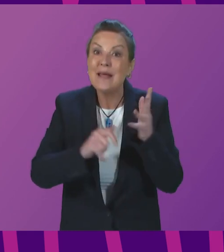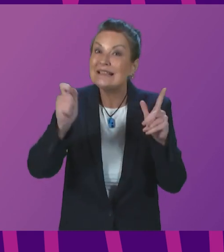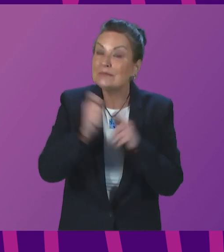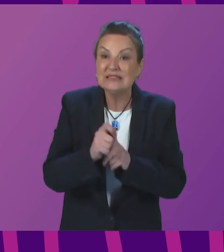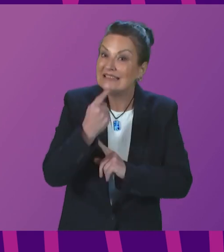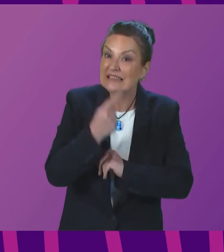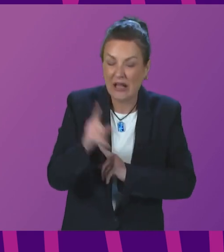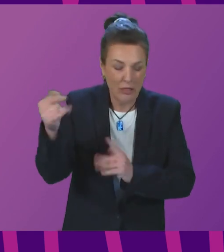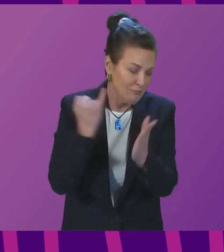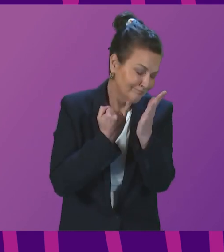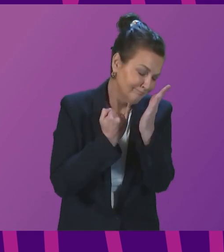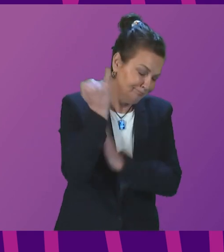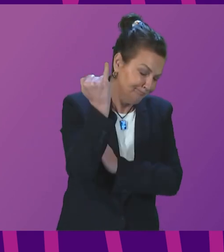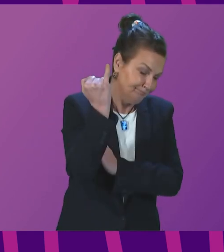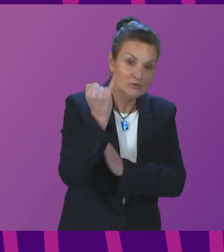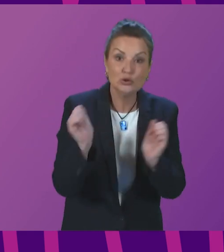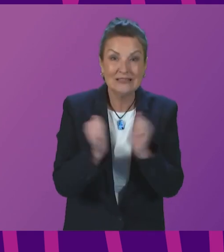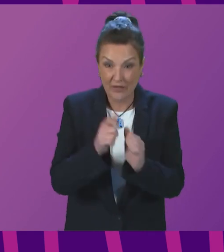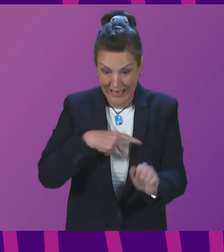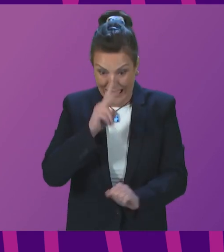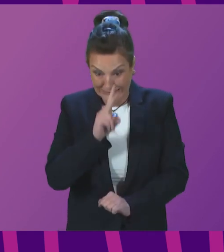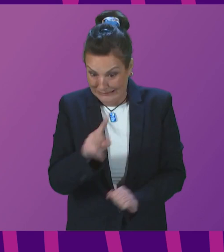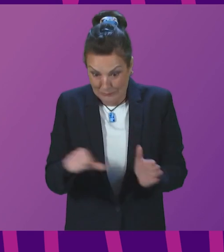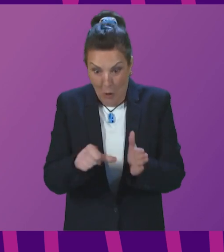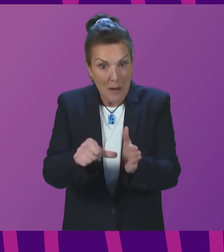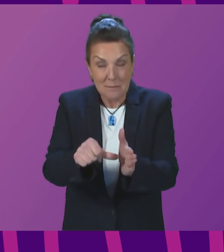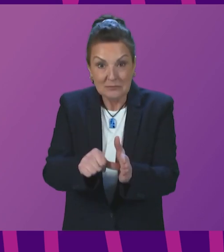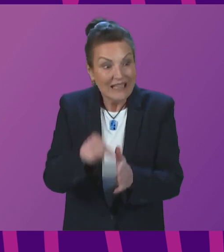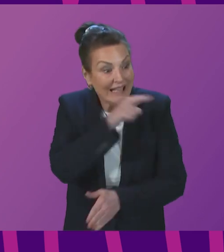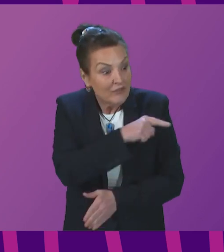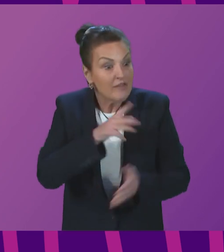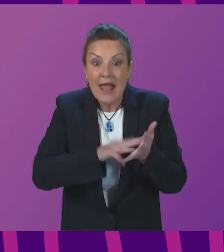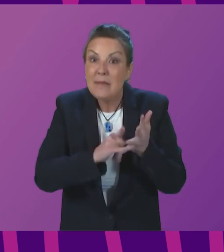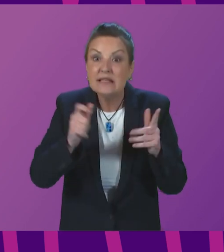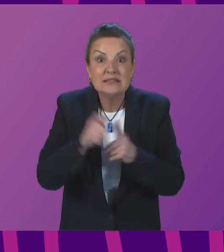to the deal and can see the pitfalls, even if the Government and ministers told it otherwise, it would not take that approach.